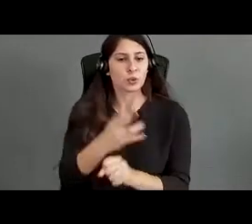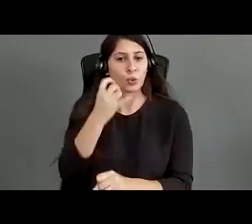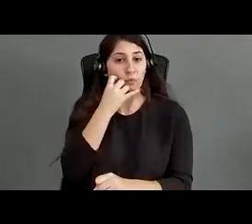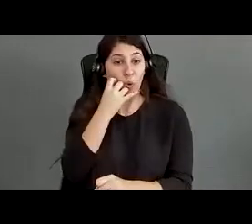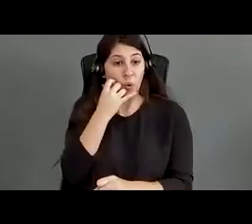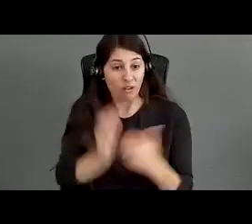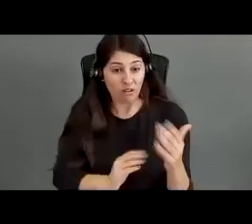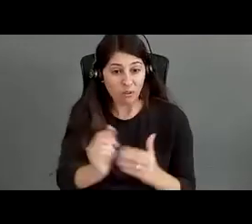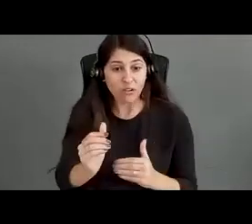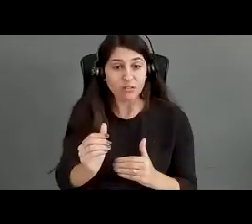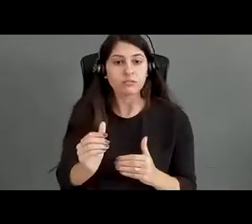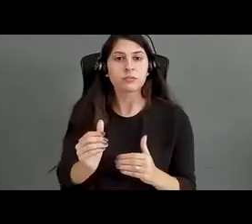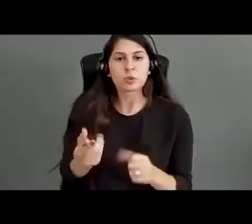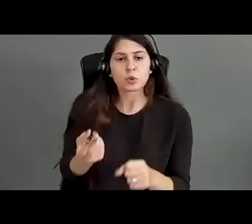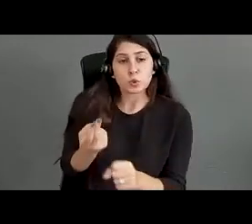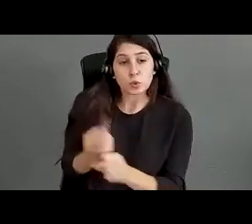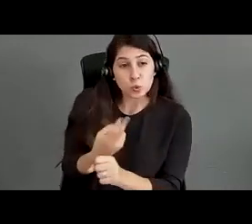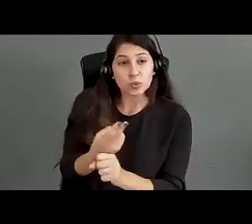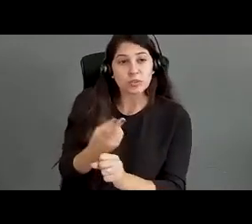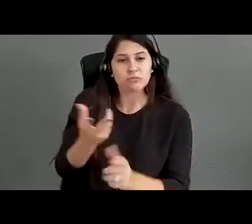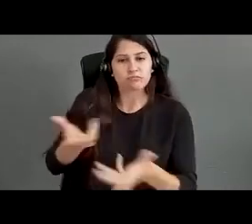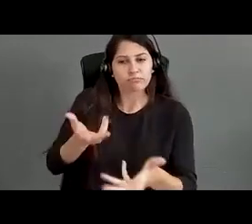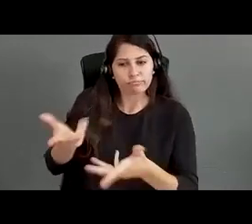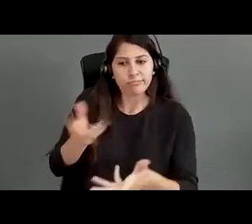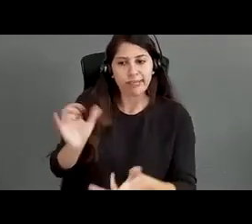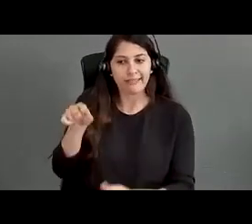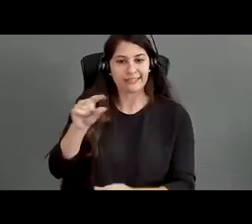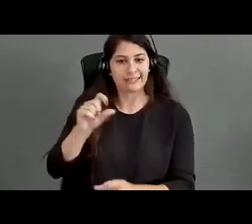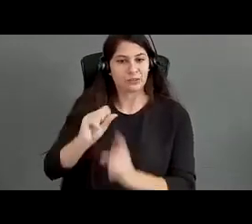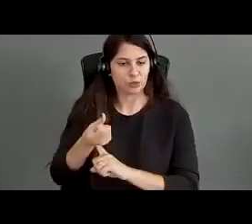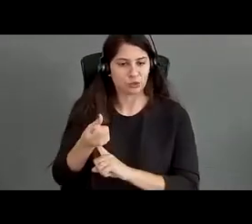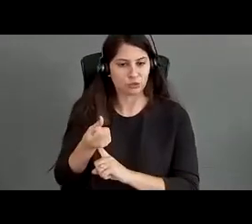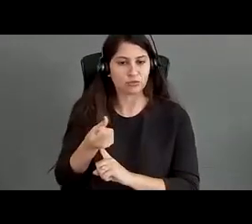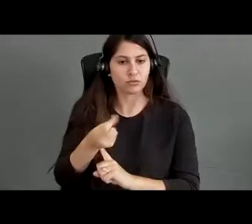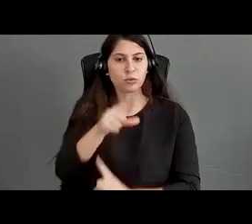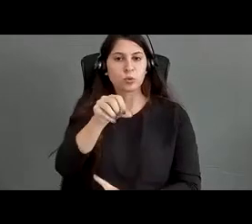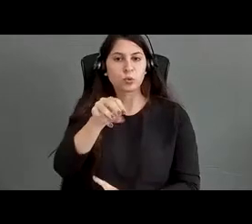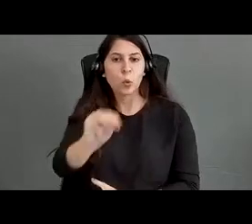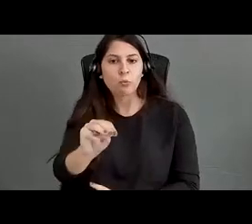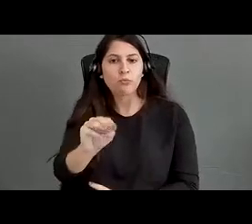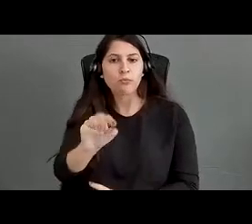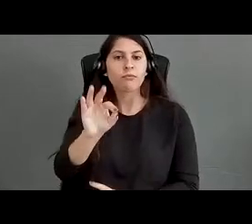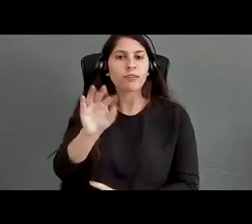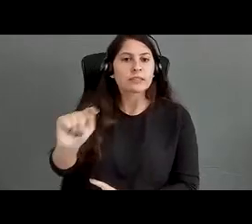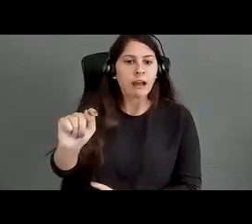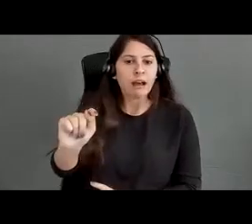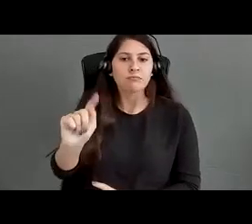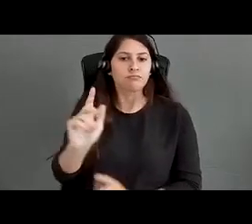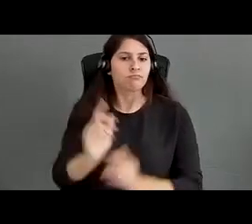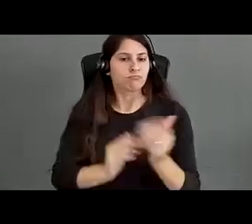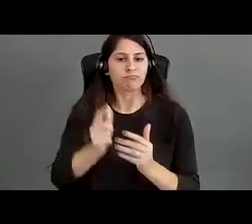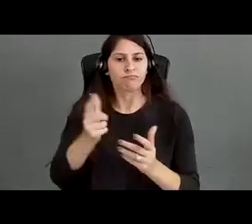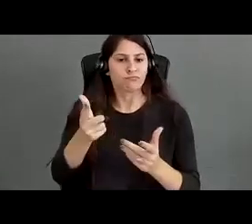talking to someone like this, via Zoom or on FaceTime or however you happen to be able to connect